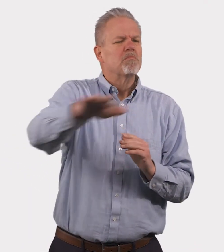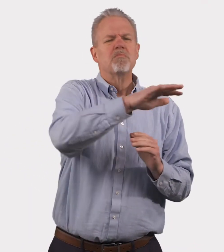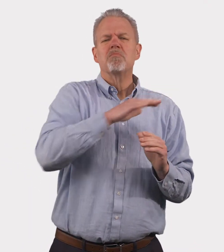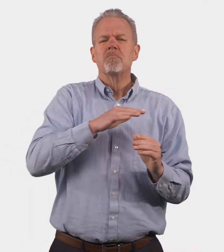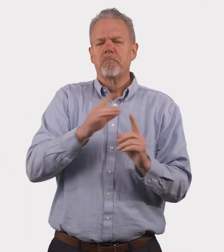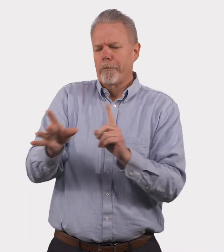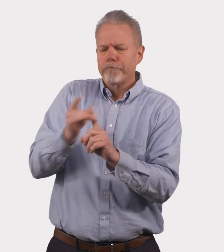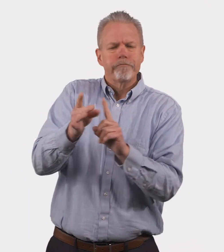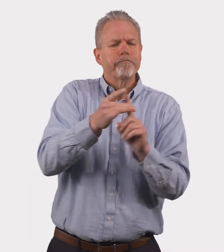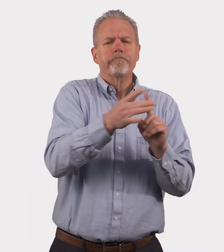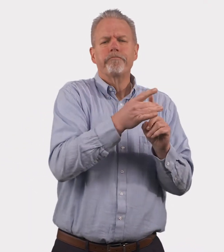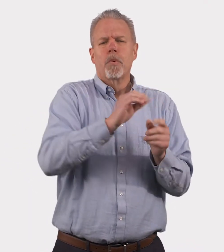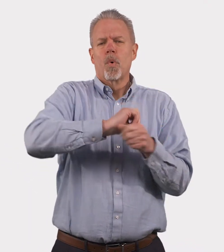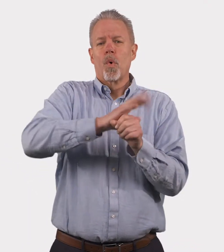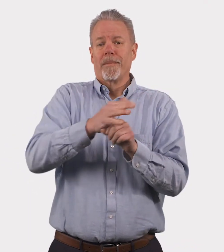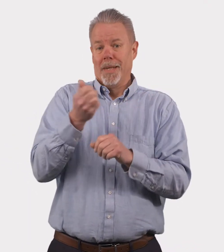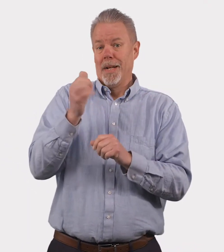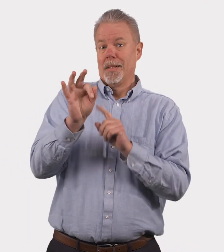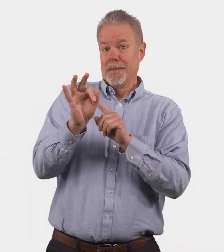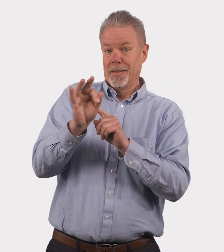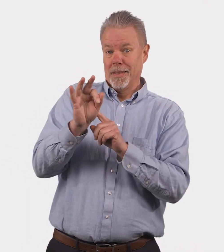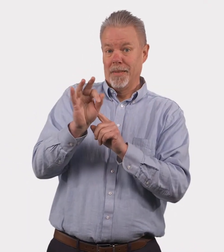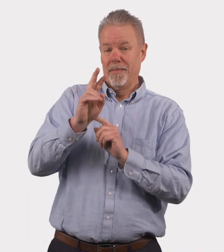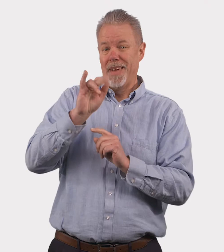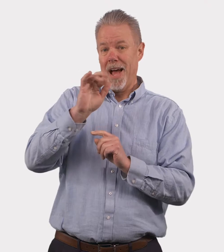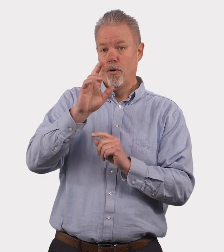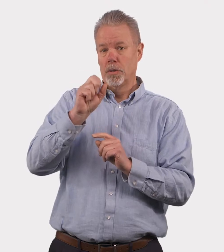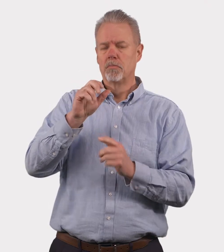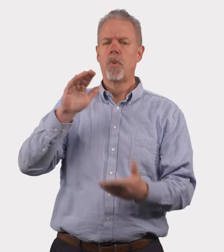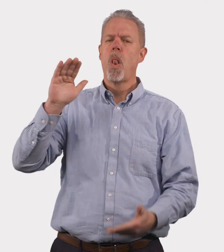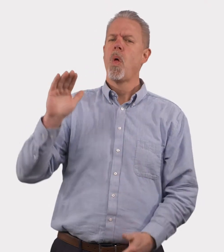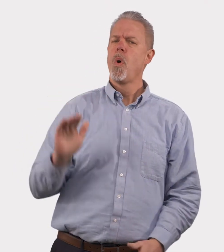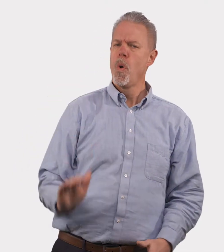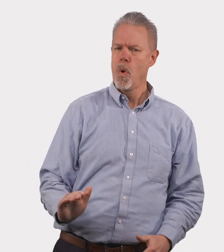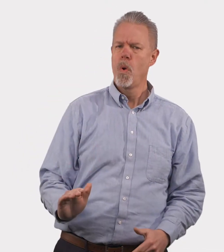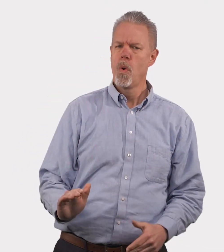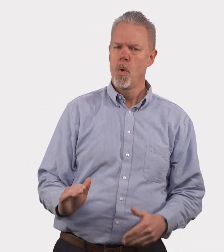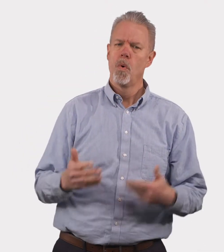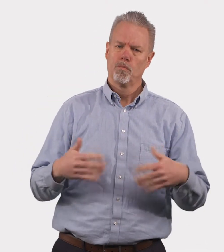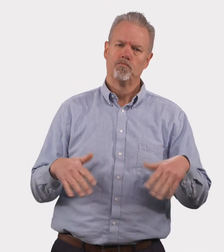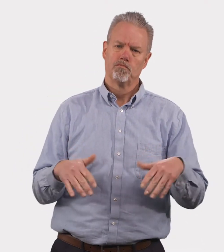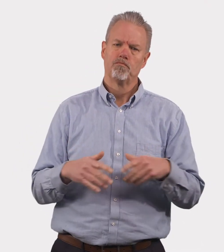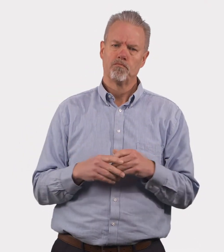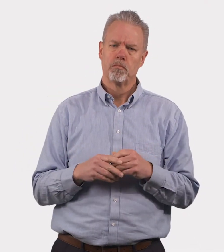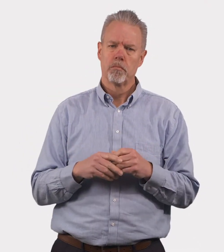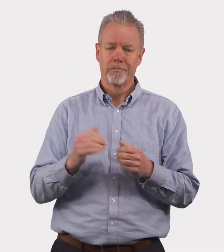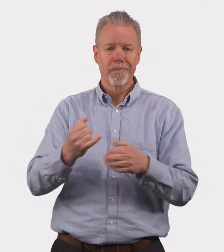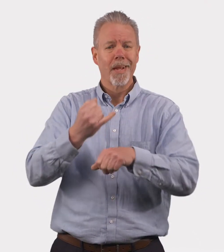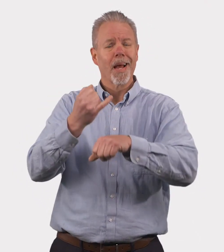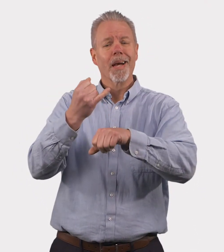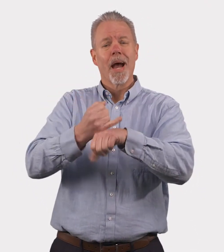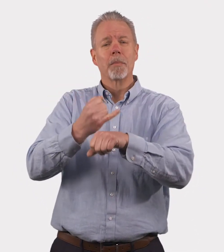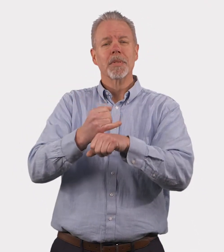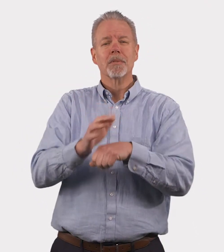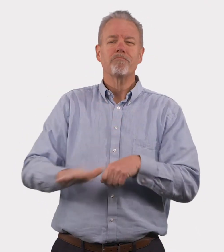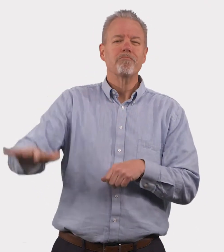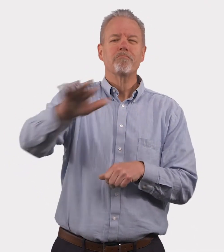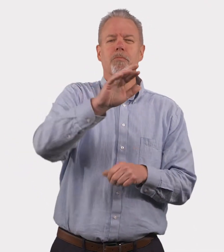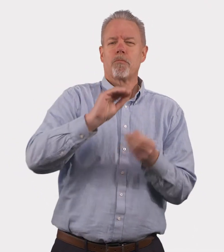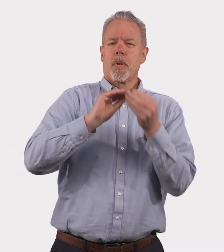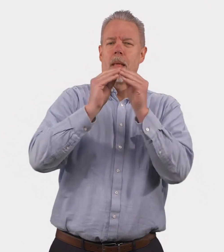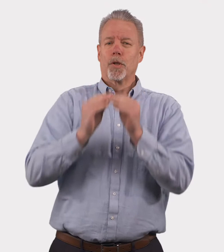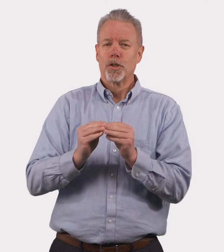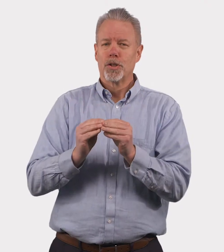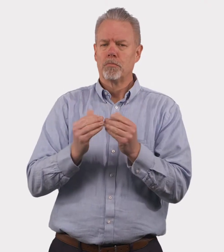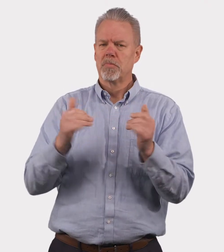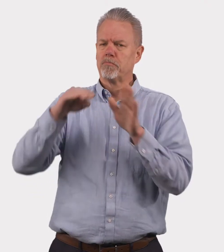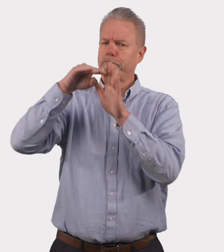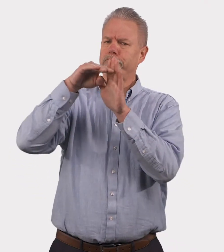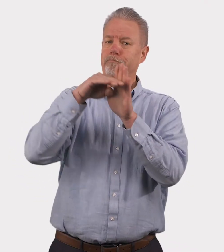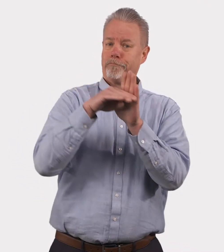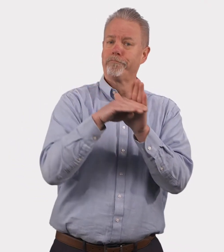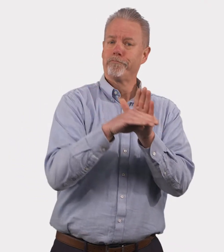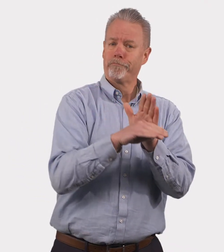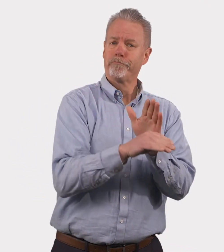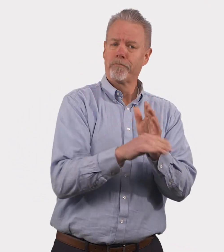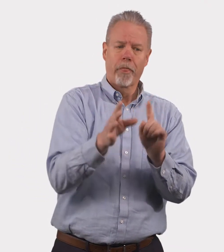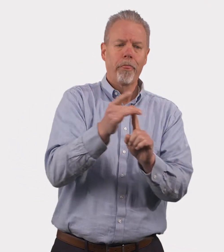Today, community prevalence of the COVID-19 virus is low, campus rates continue to decline,